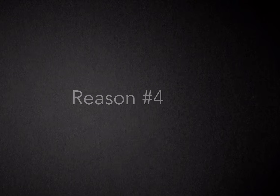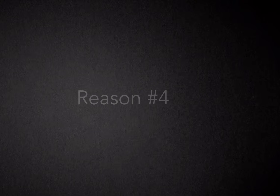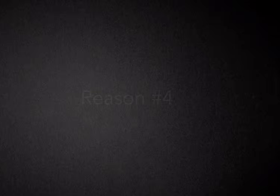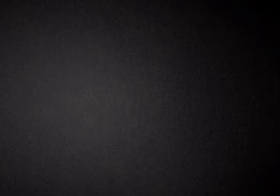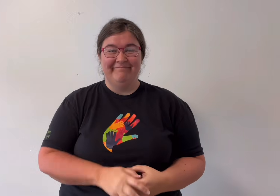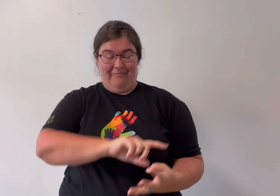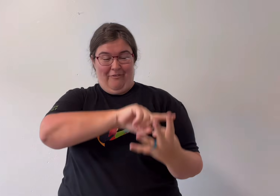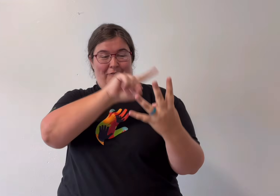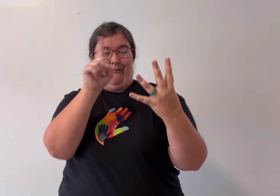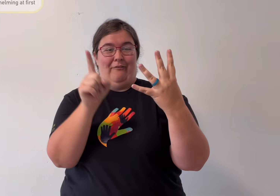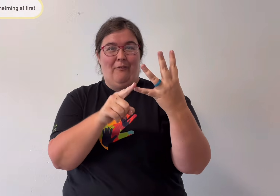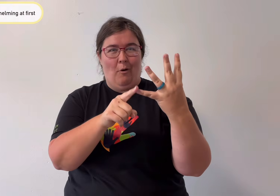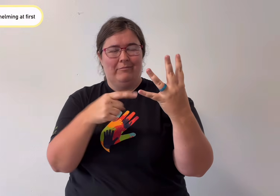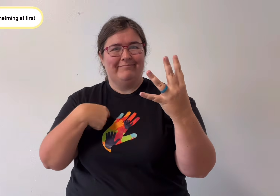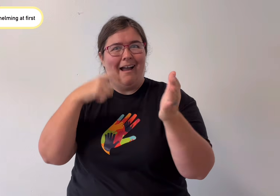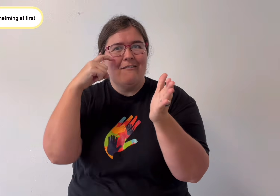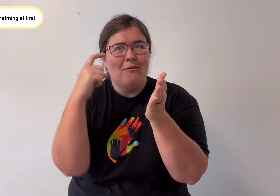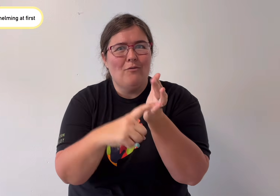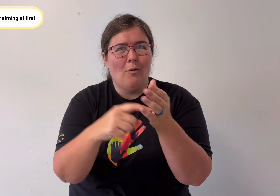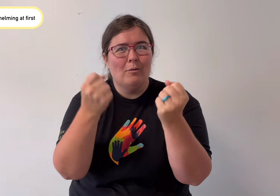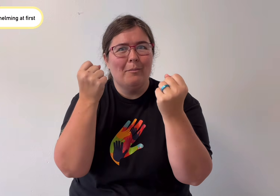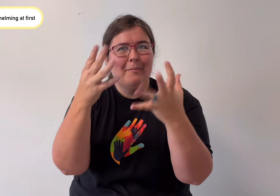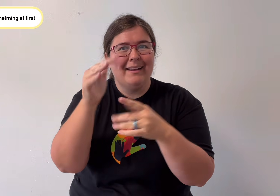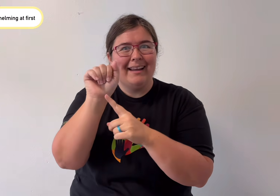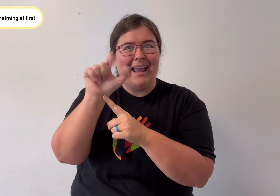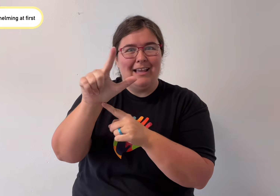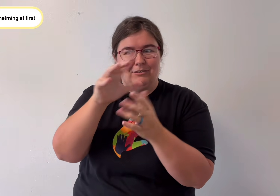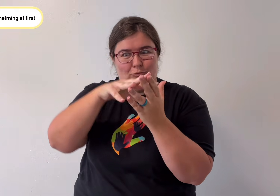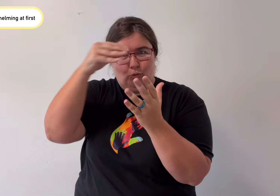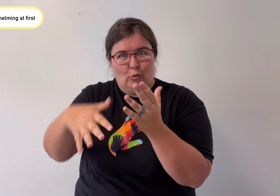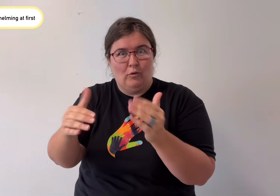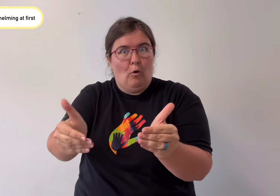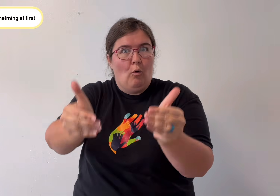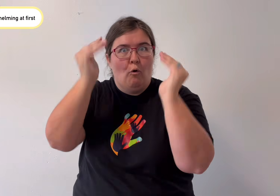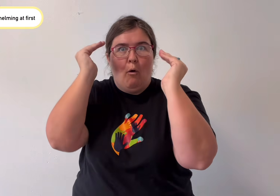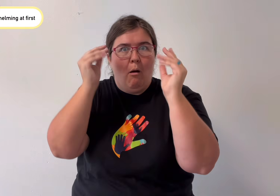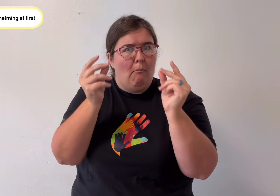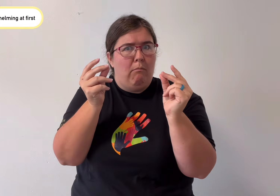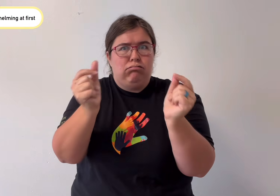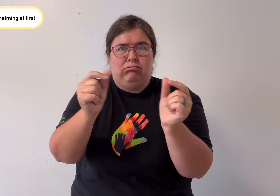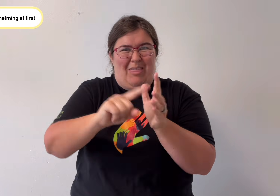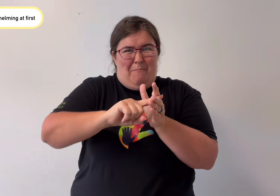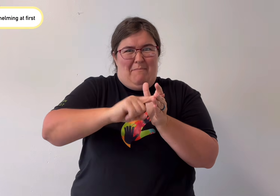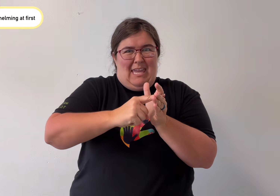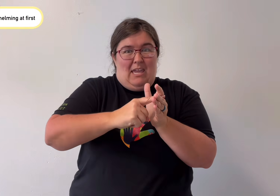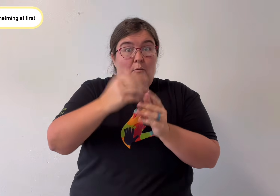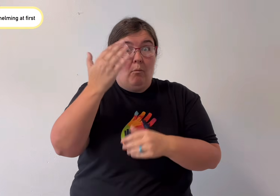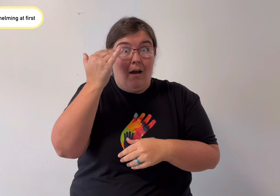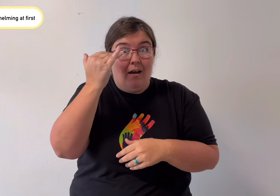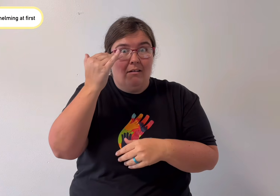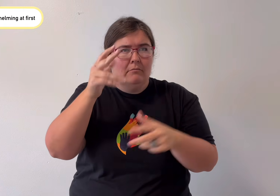Reason number four, I've noticed that many ASL students are already overwhelmed at the beginning